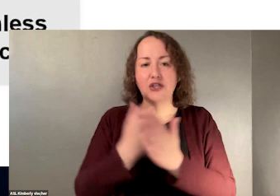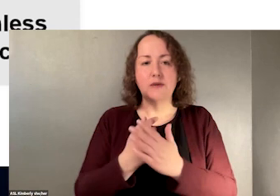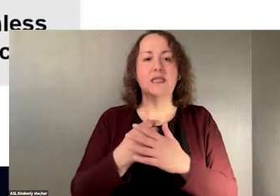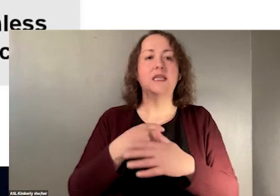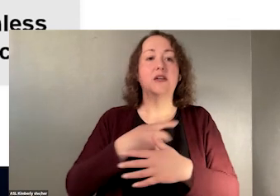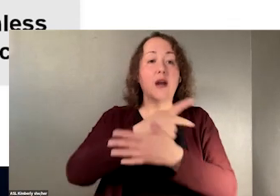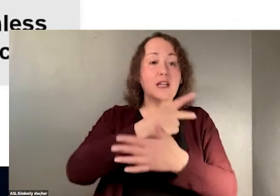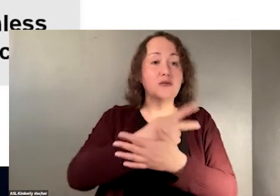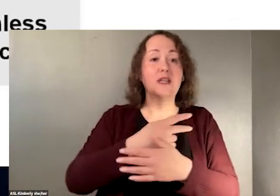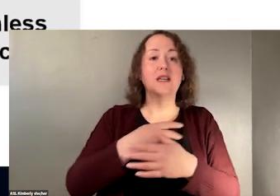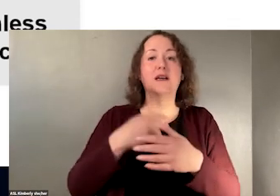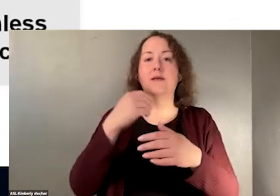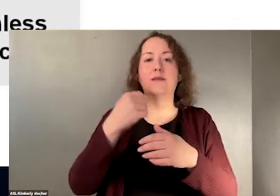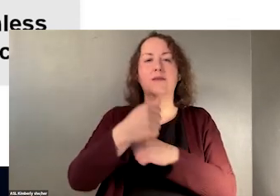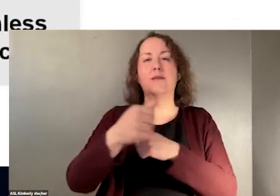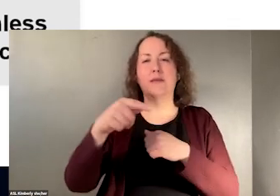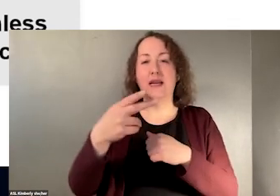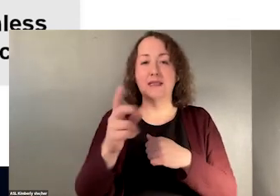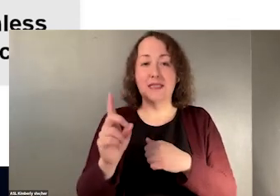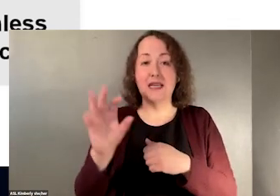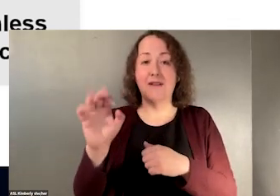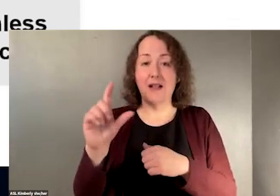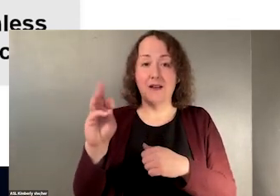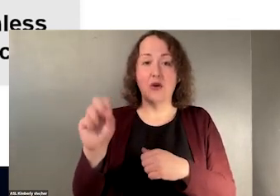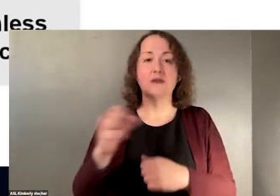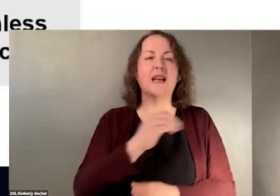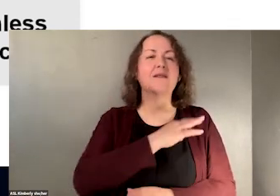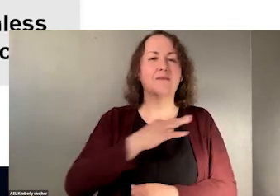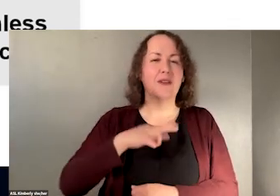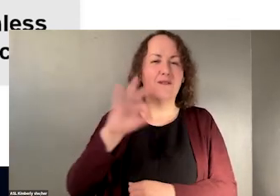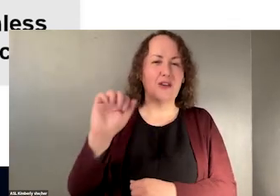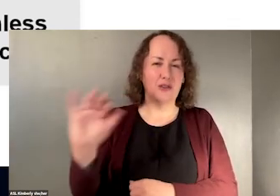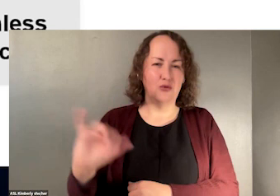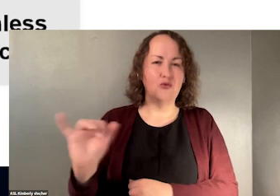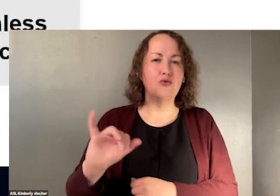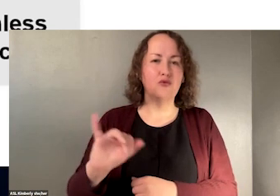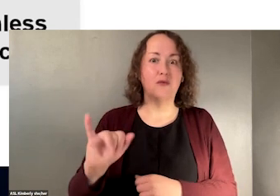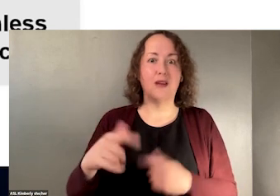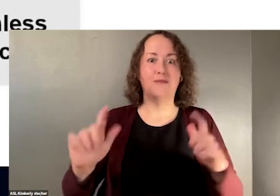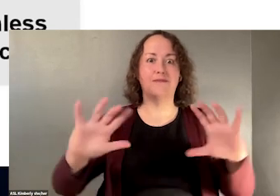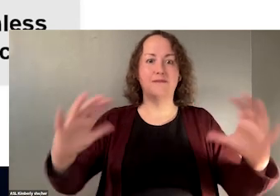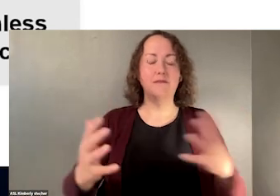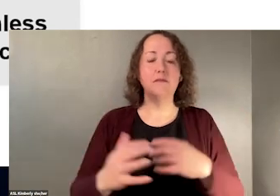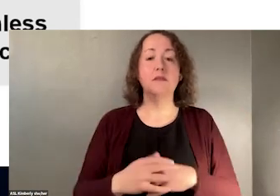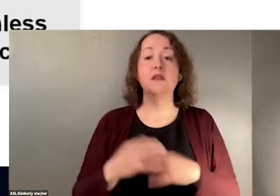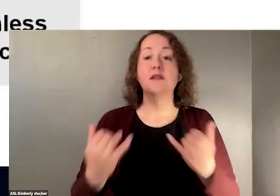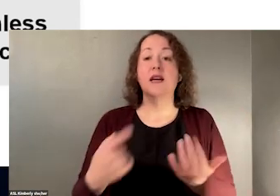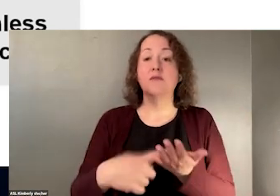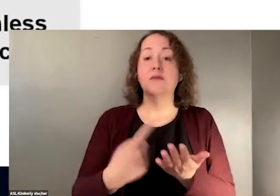postdoc fellows, as well as faculty. And let's talk a little bit about why we're doing this and what's important.